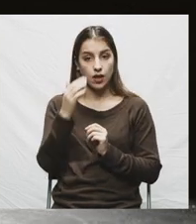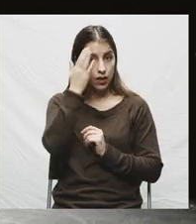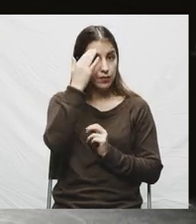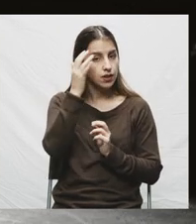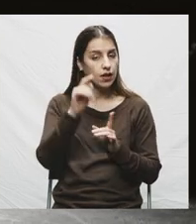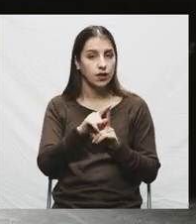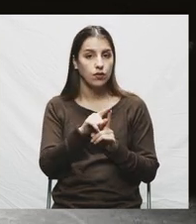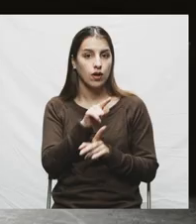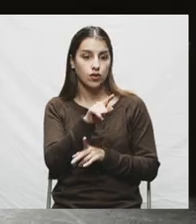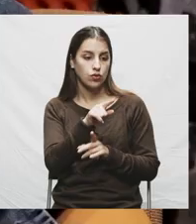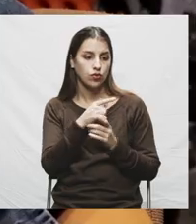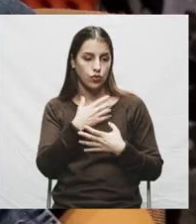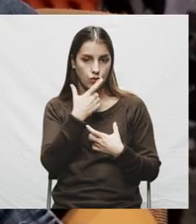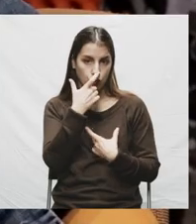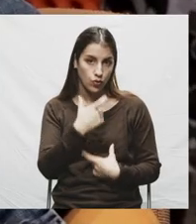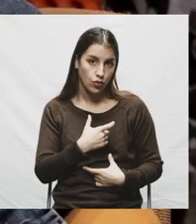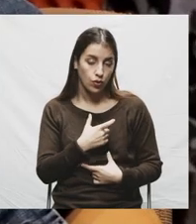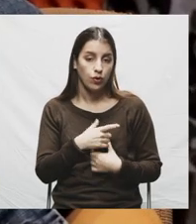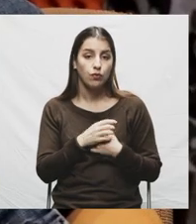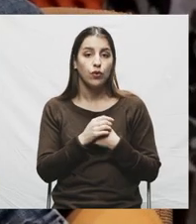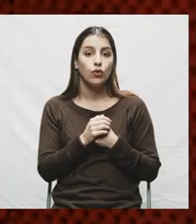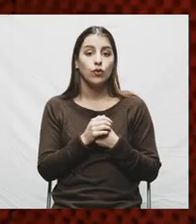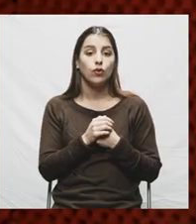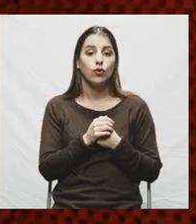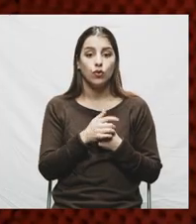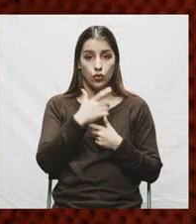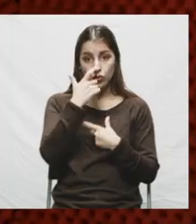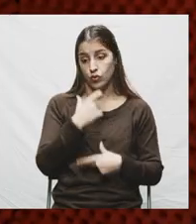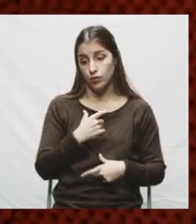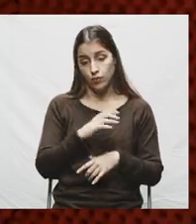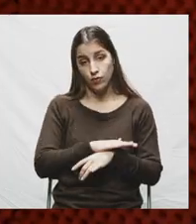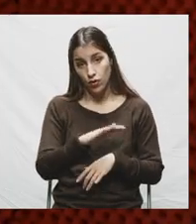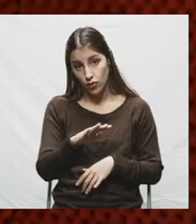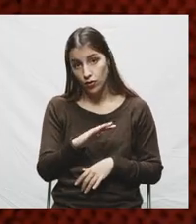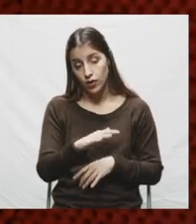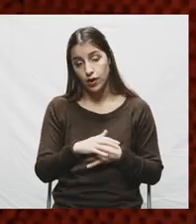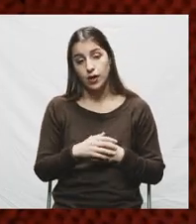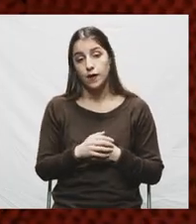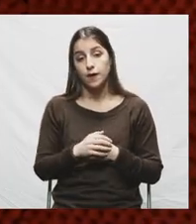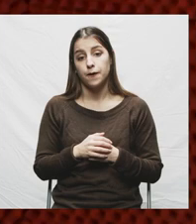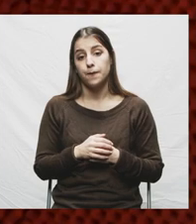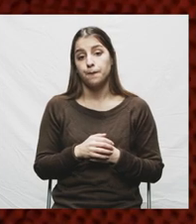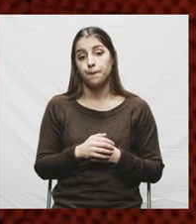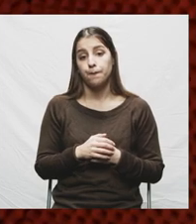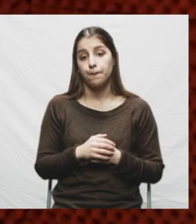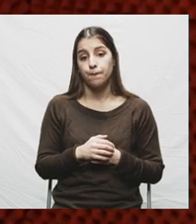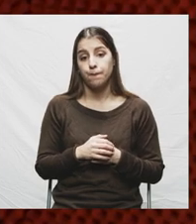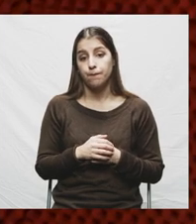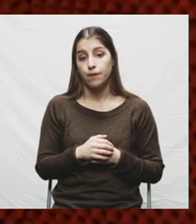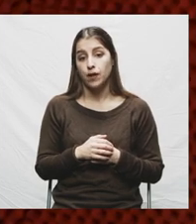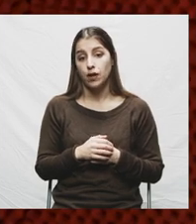I mean, an ability to abstract from your own body, and a body that is on the outside, right? Meaning...